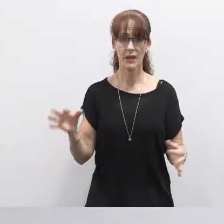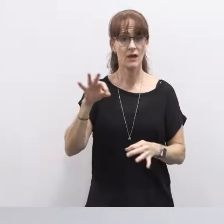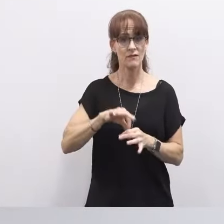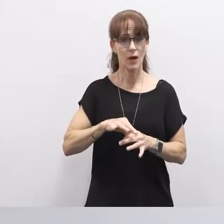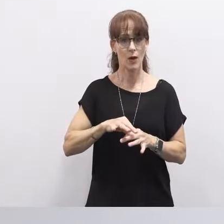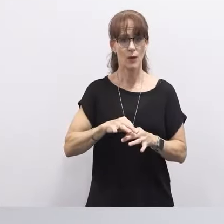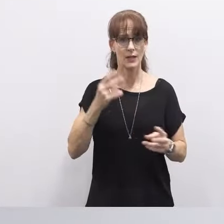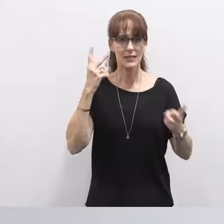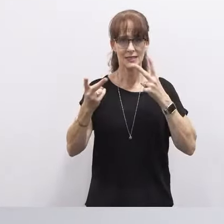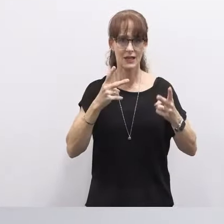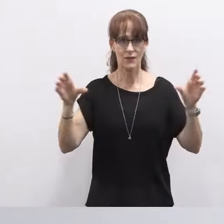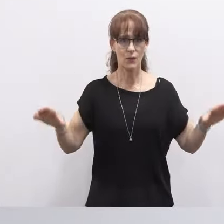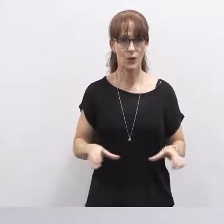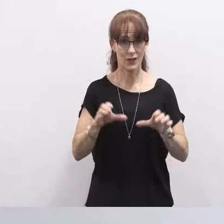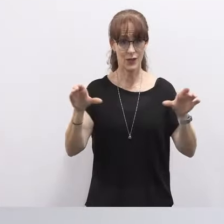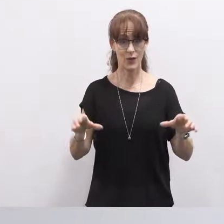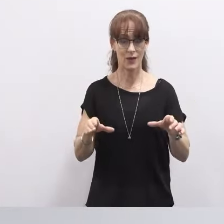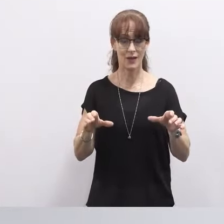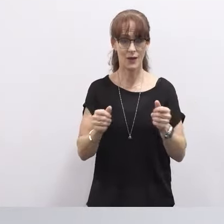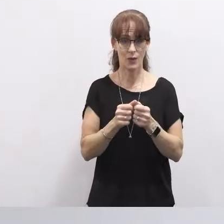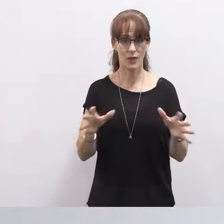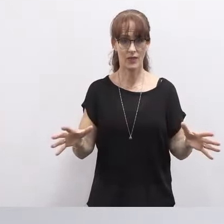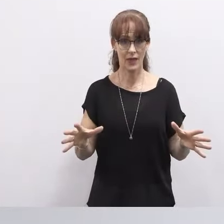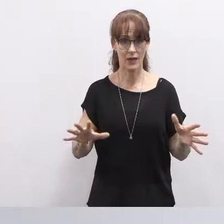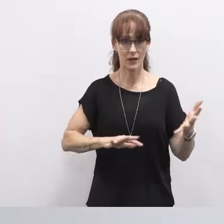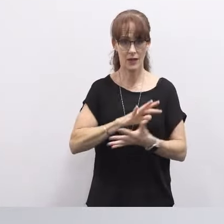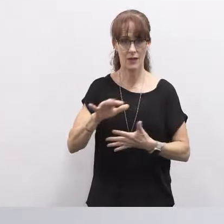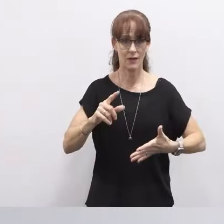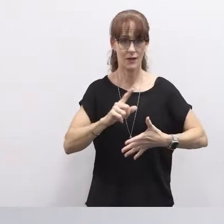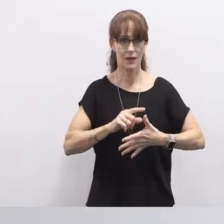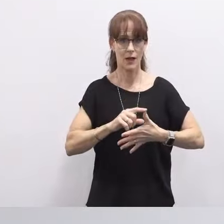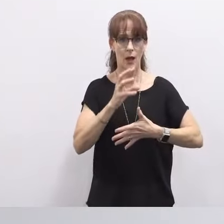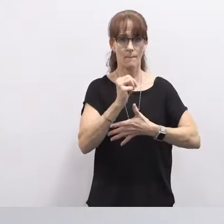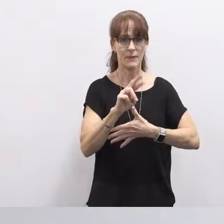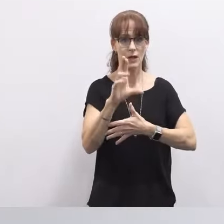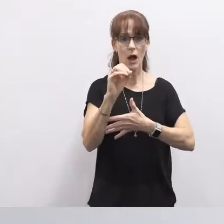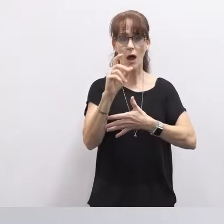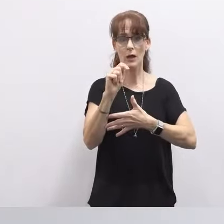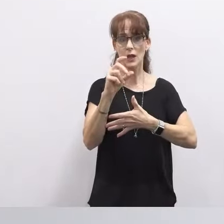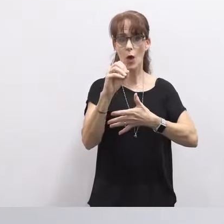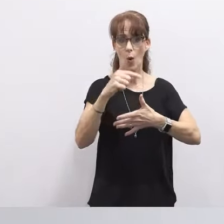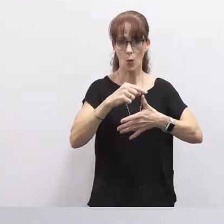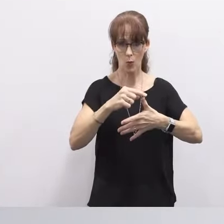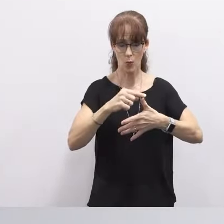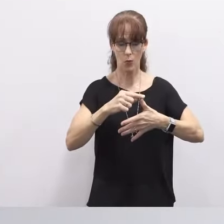Let's see if we can do this without me getting confused. I'll start with Mr. Otto here on my left. Mr. Otto, how do you vote.